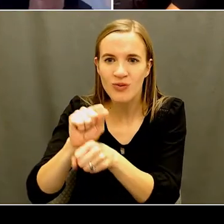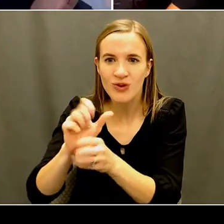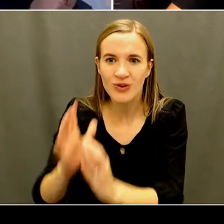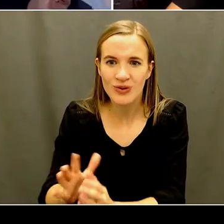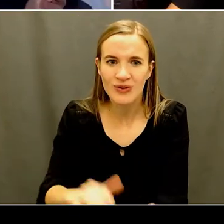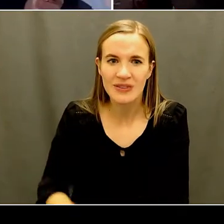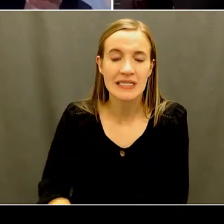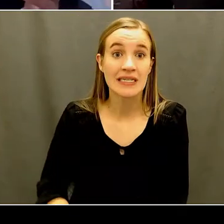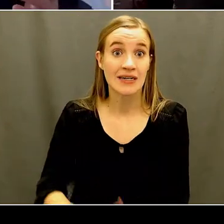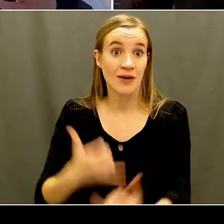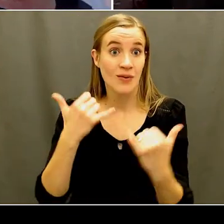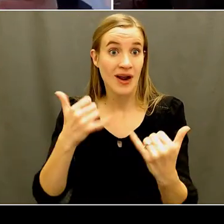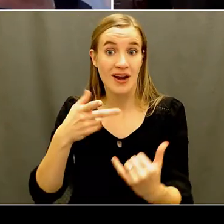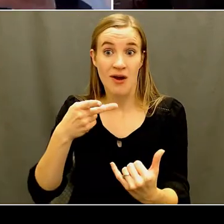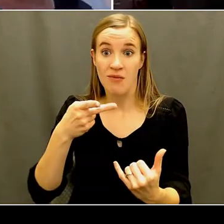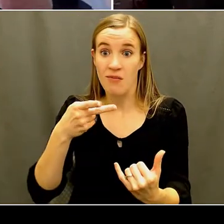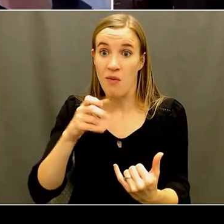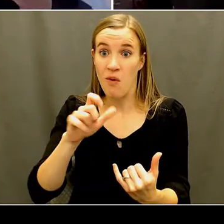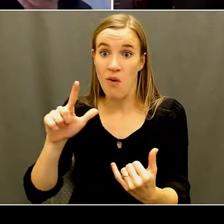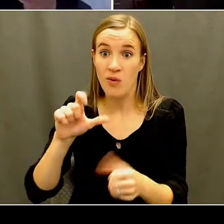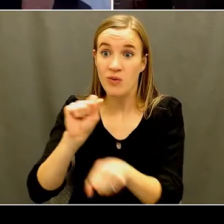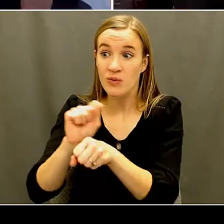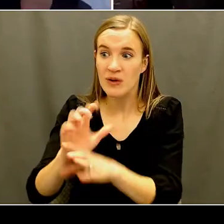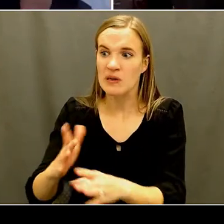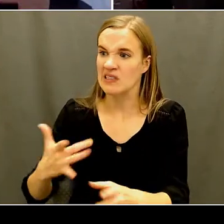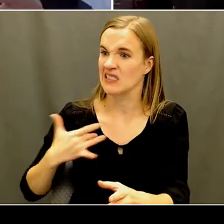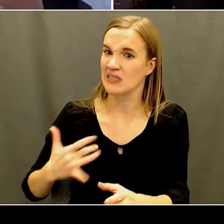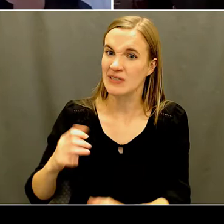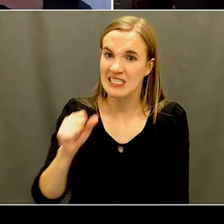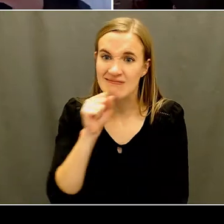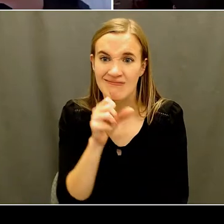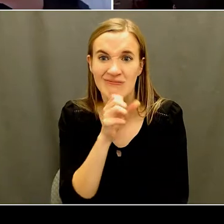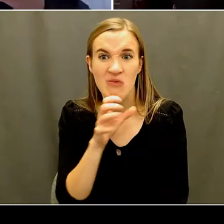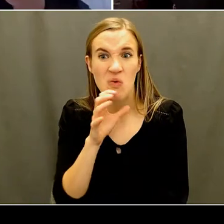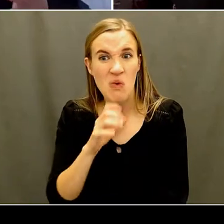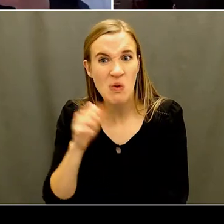Senate were in session right now, I would say that the Senate needs to